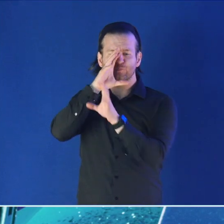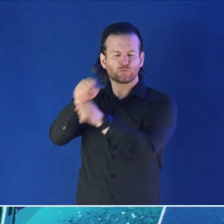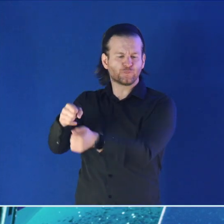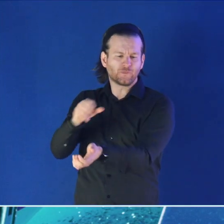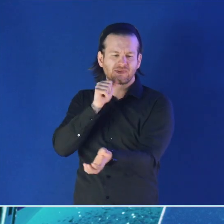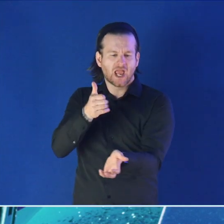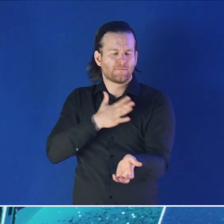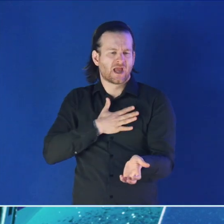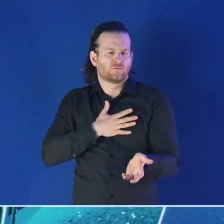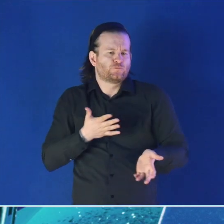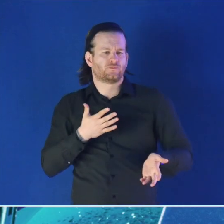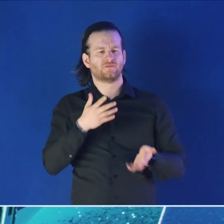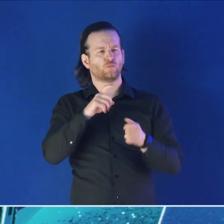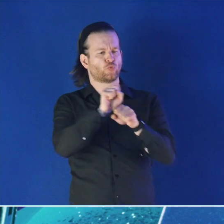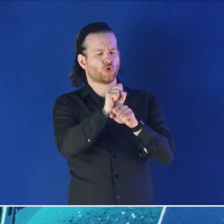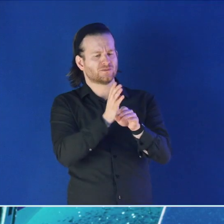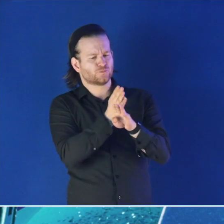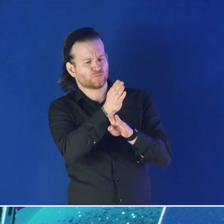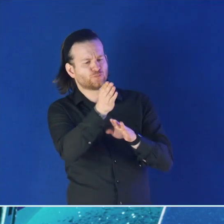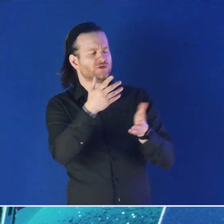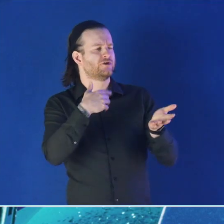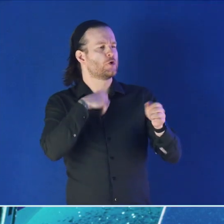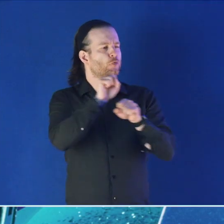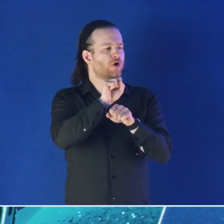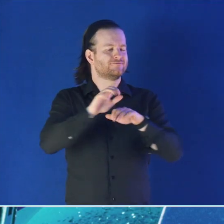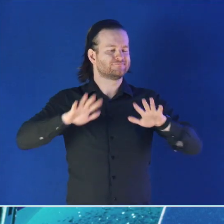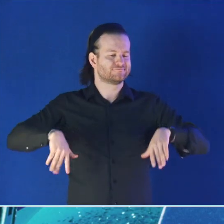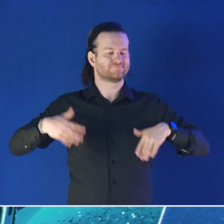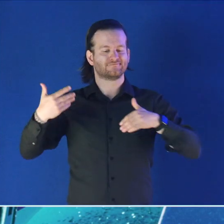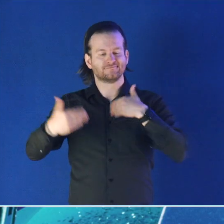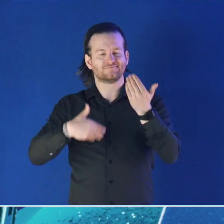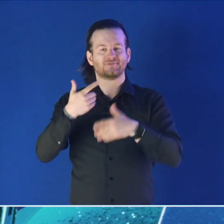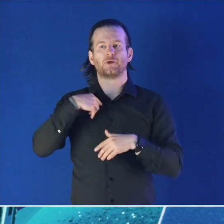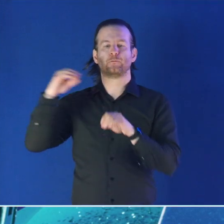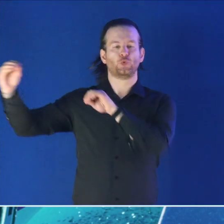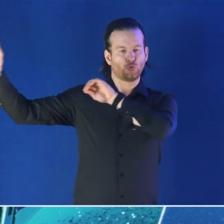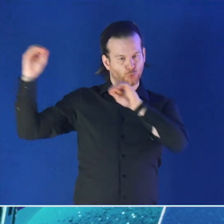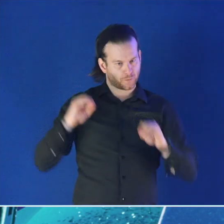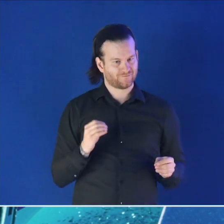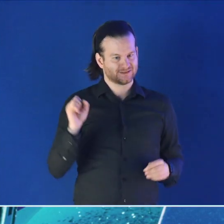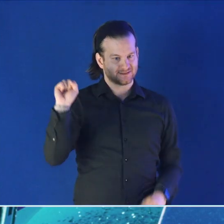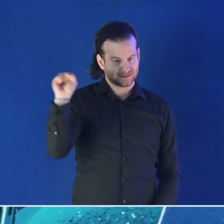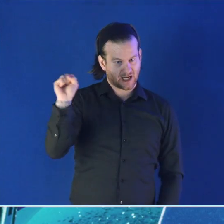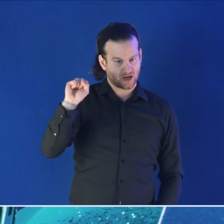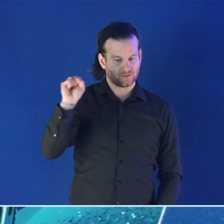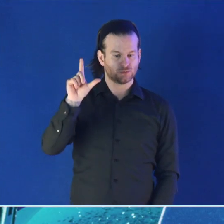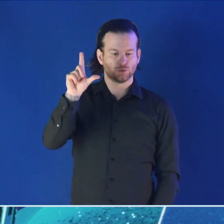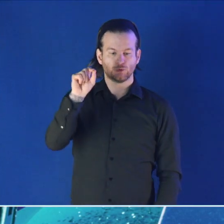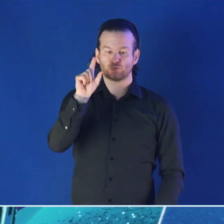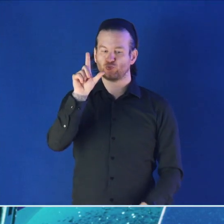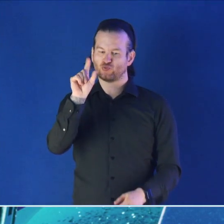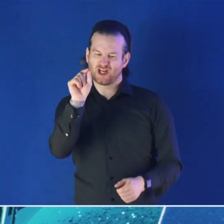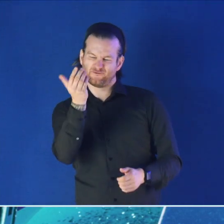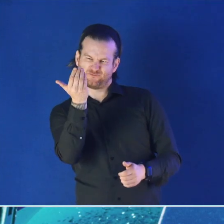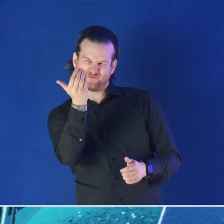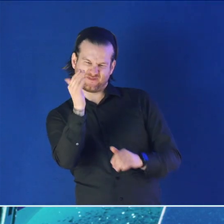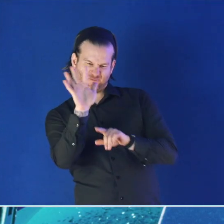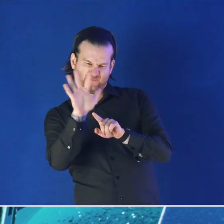And we moved here to Seattle in 2015 for my son's soccer. He played for the Seattle Sounders Academy.